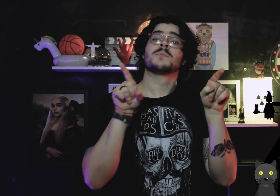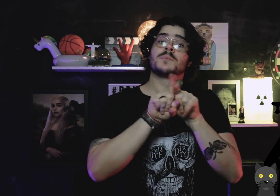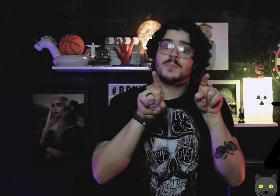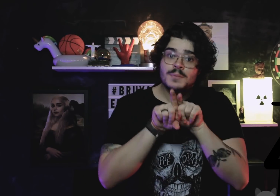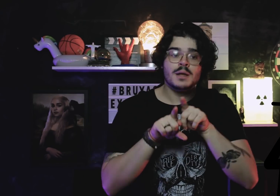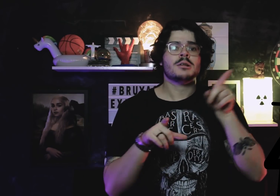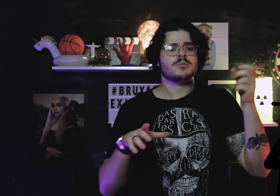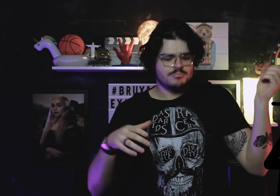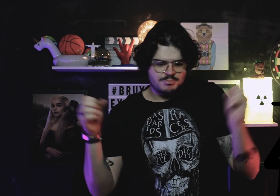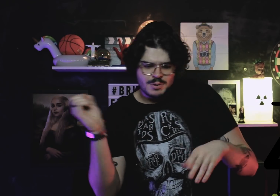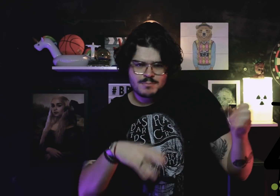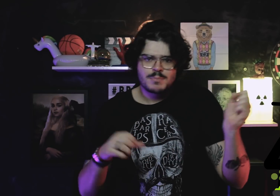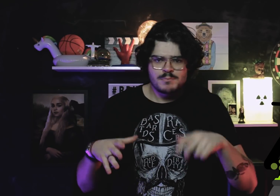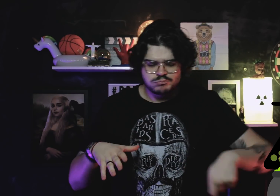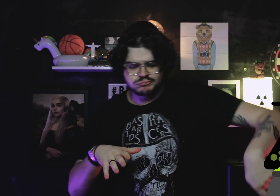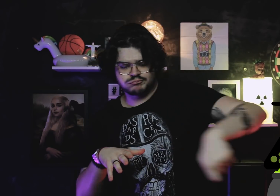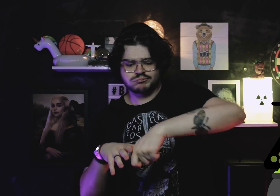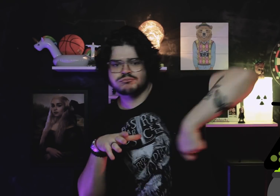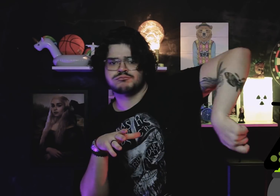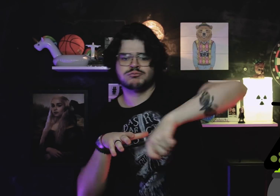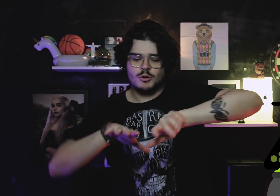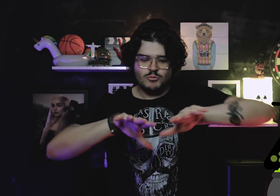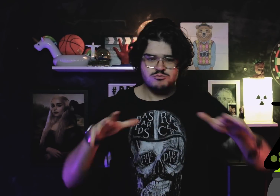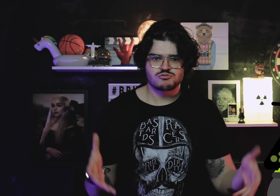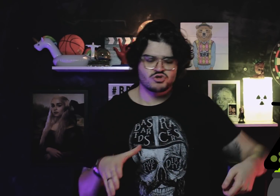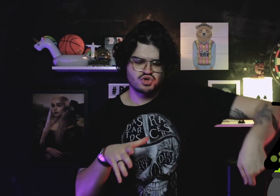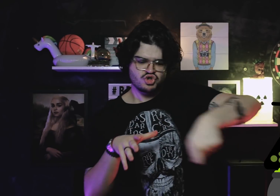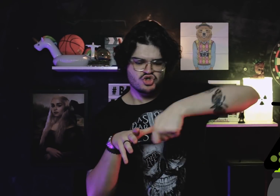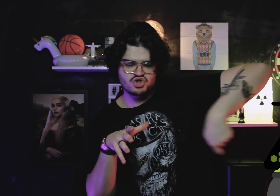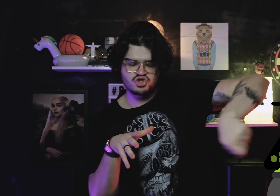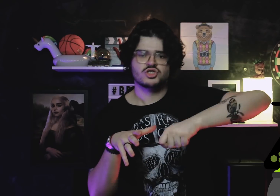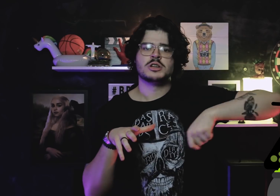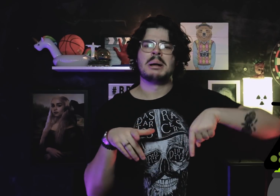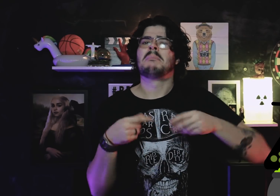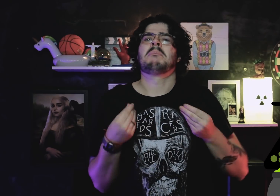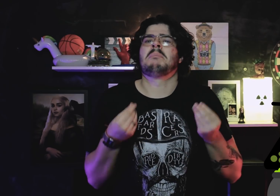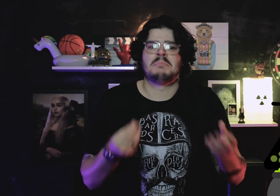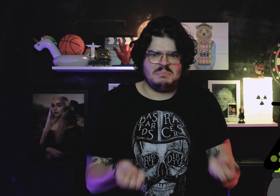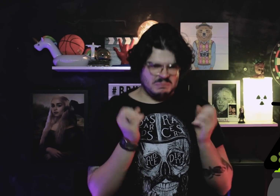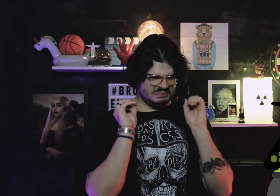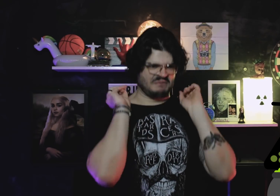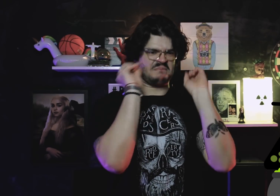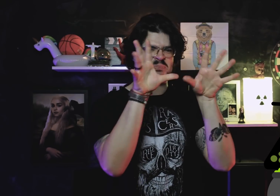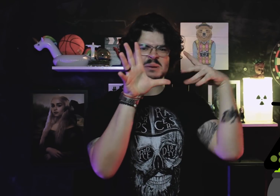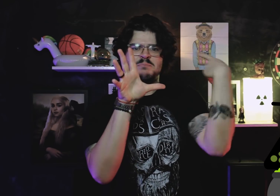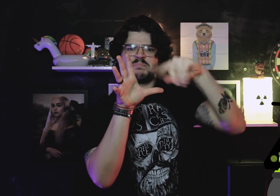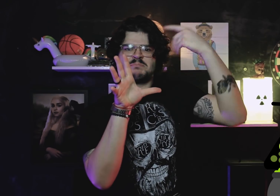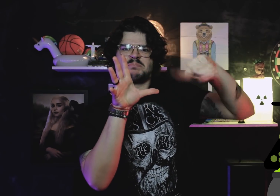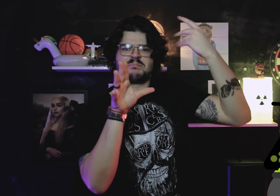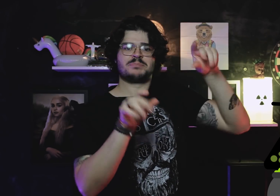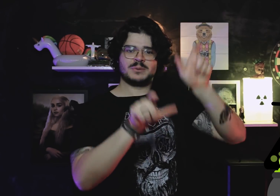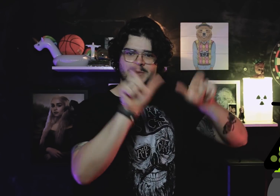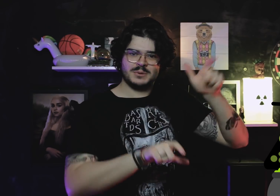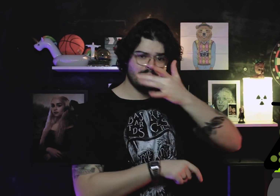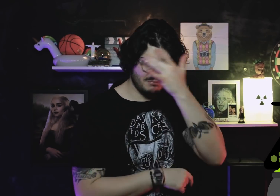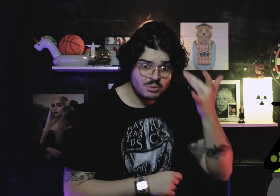they cast spells in a cauldron to curse people and they